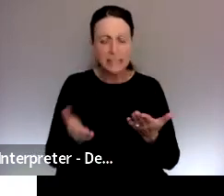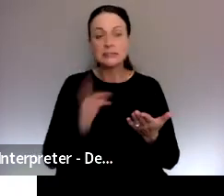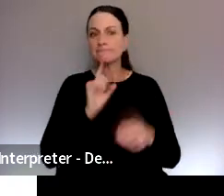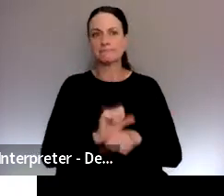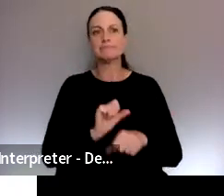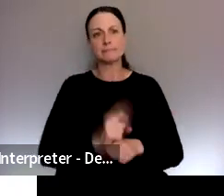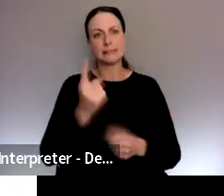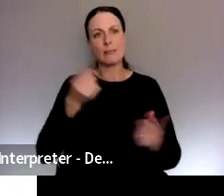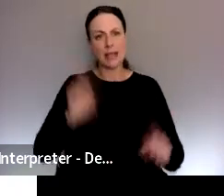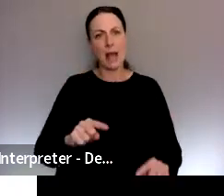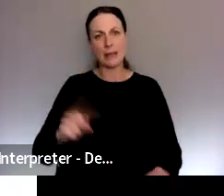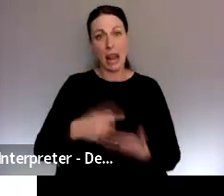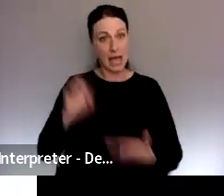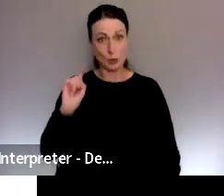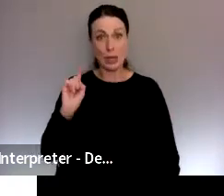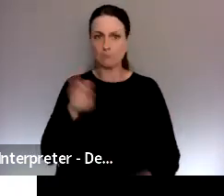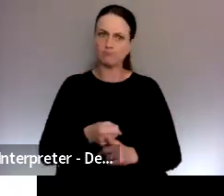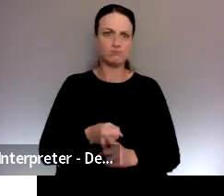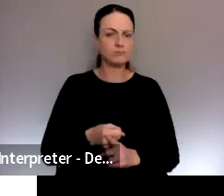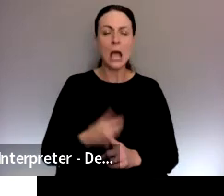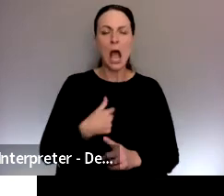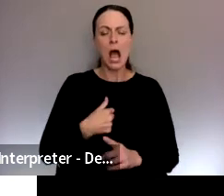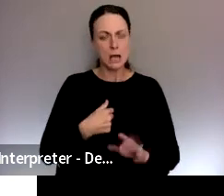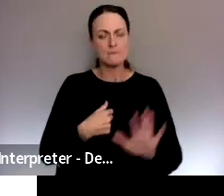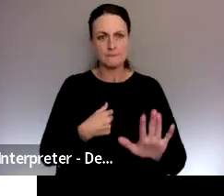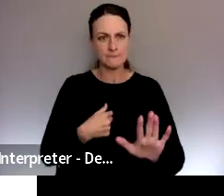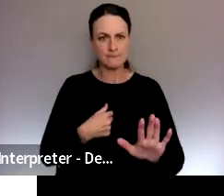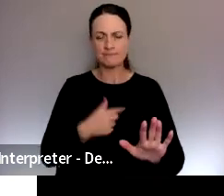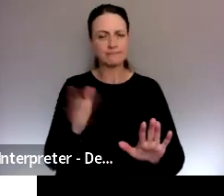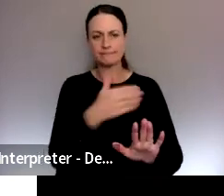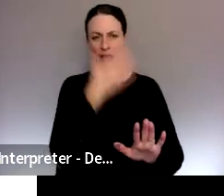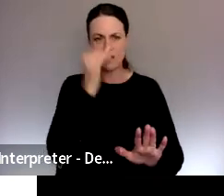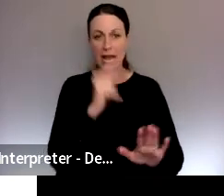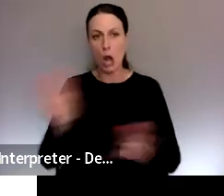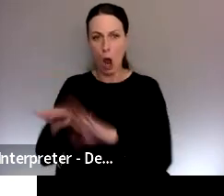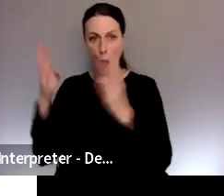this was actually something that happened to me last week, I can take a look and open up those all tags